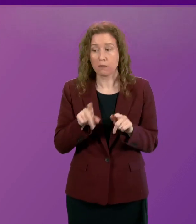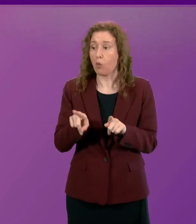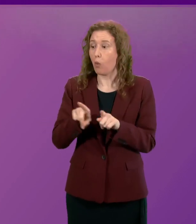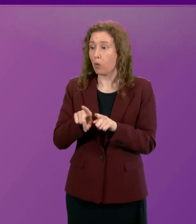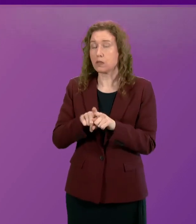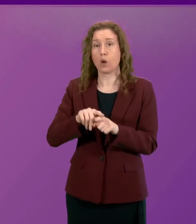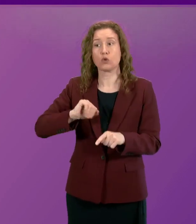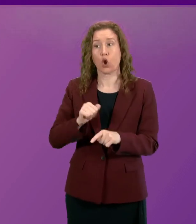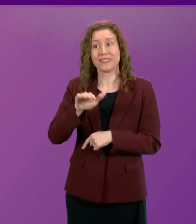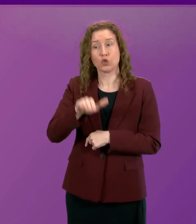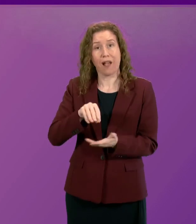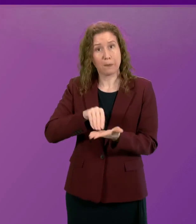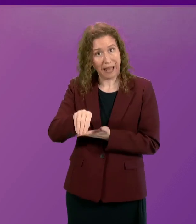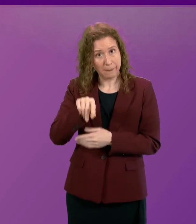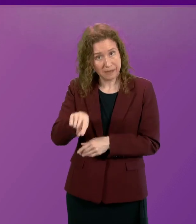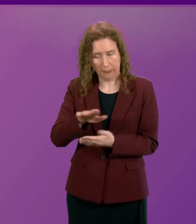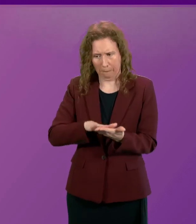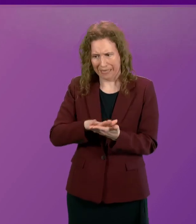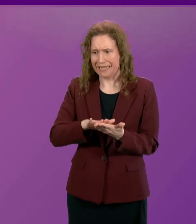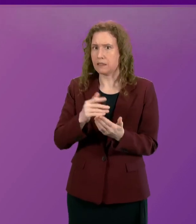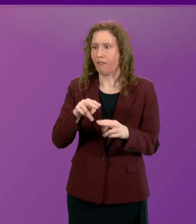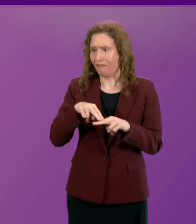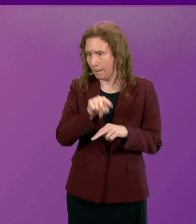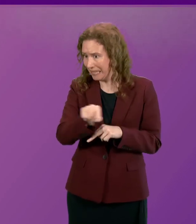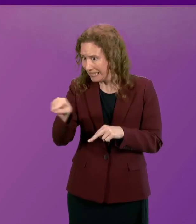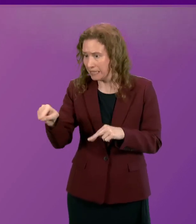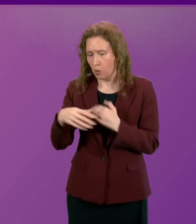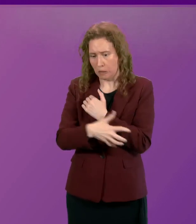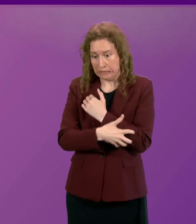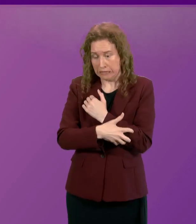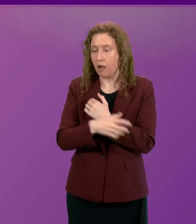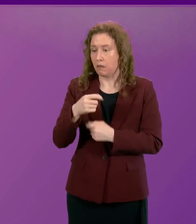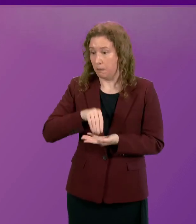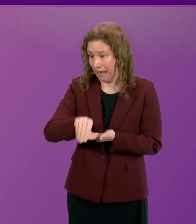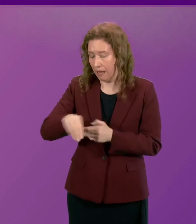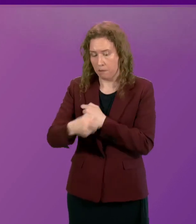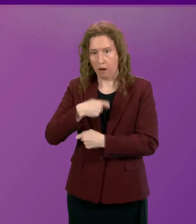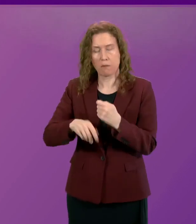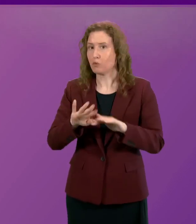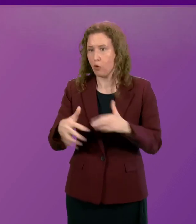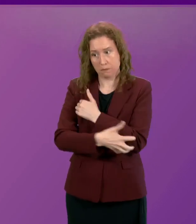the Scottish child payment helps to keep children out of poverty. In Scotland, we have a falling